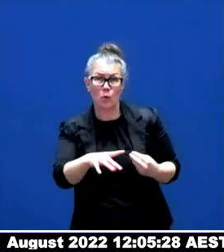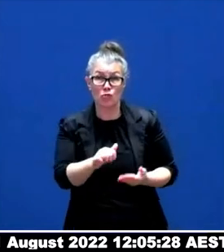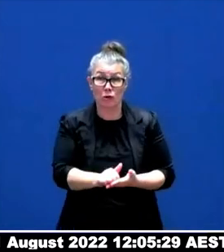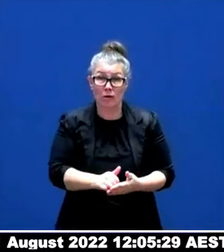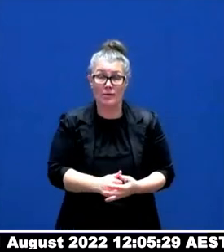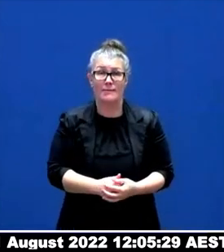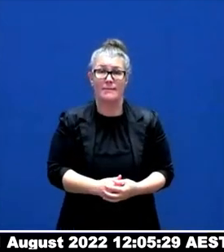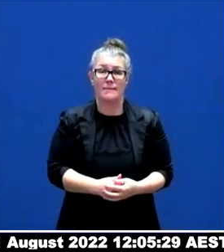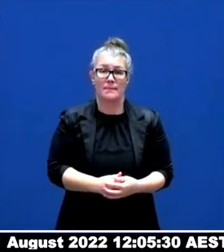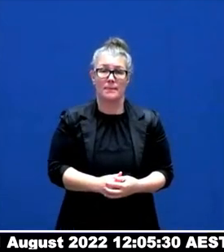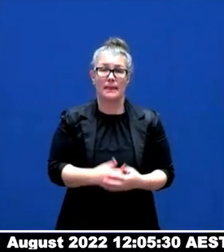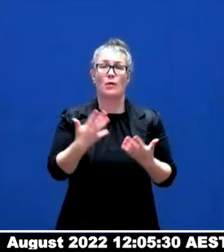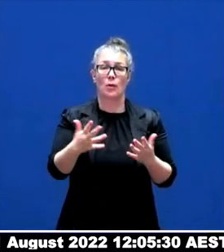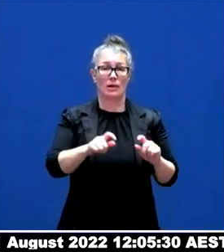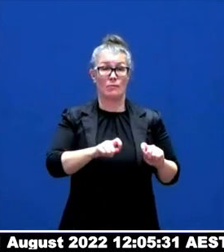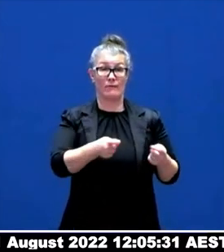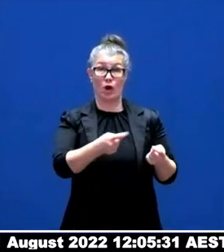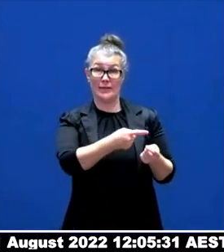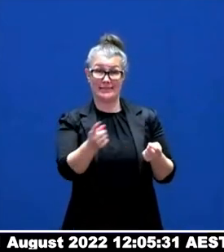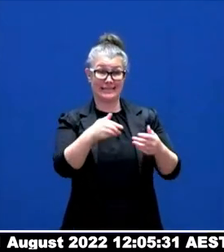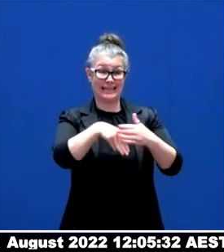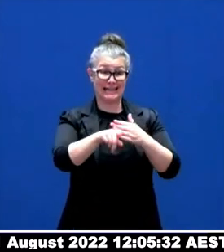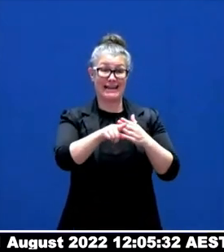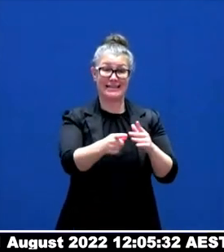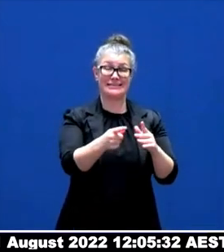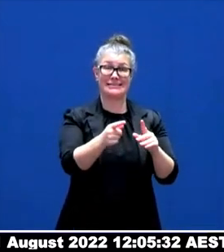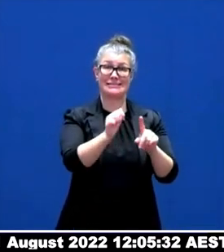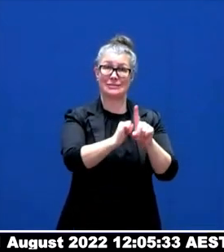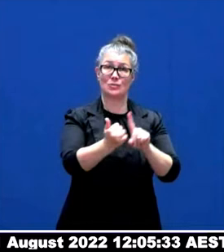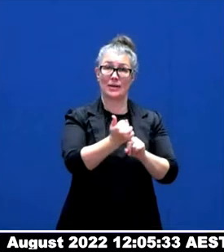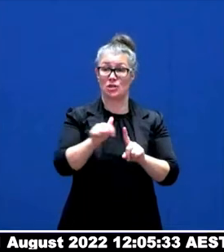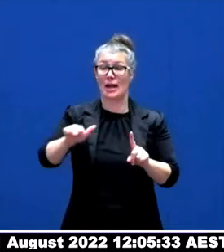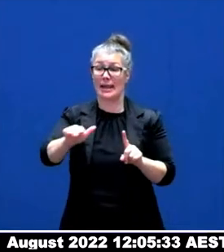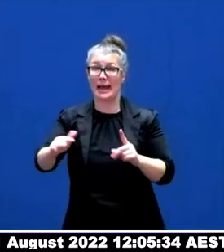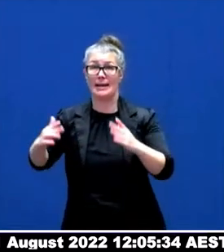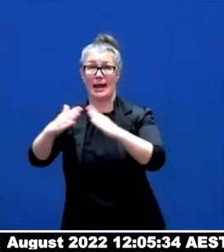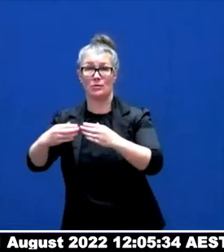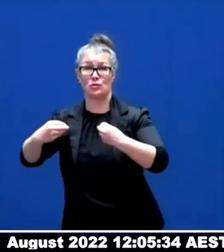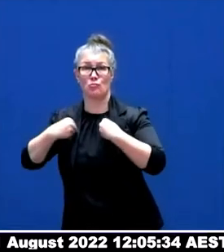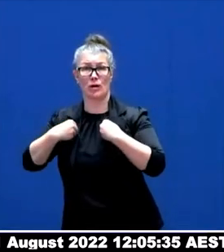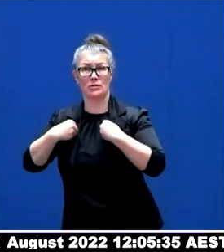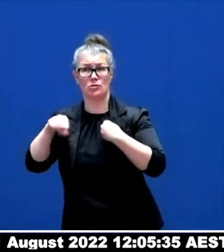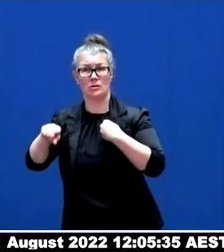So, the provider in this instance for public housing, the Land and Housing Corporation, would be funding these minor modifications.